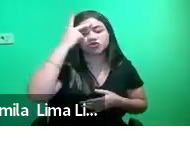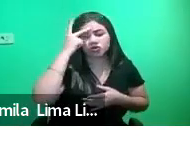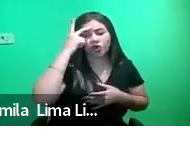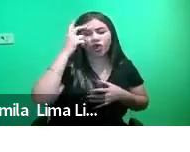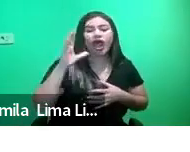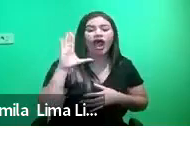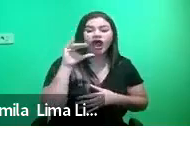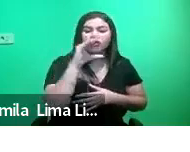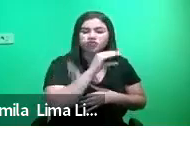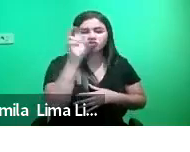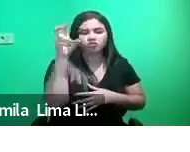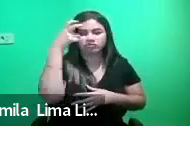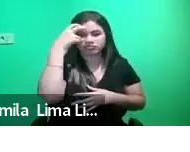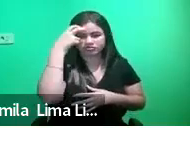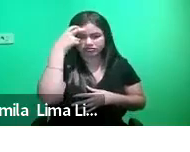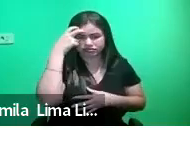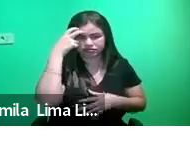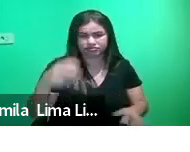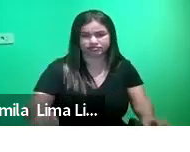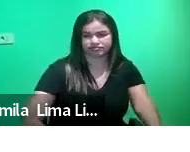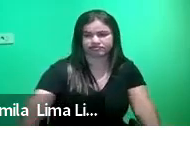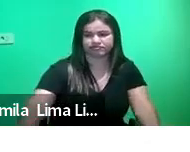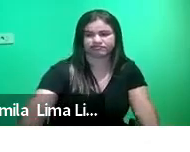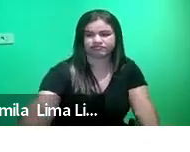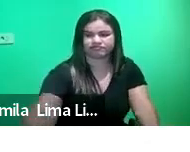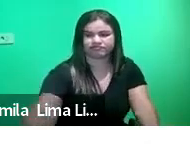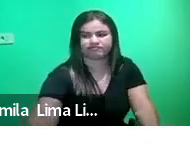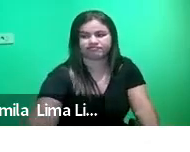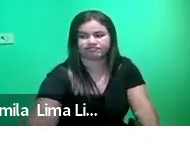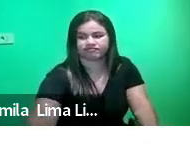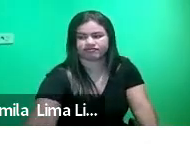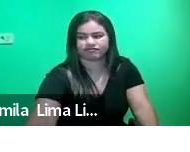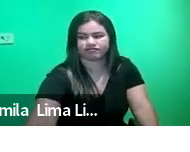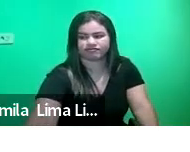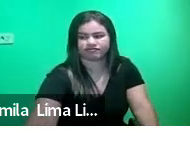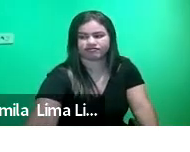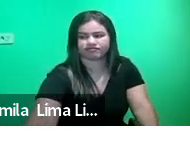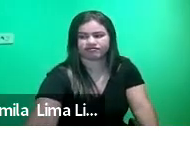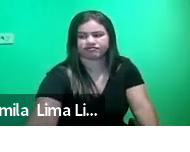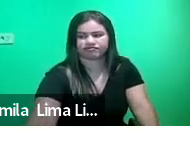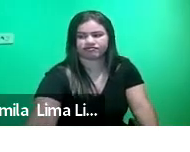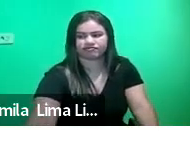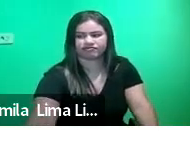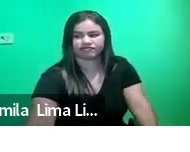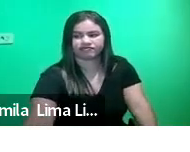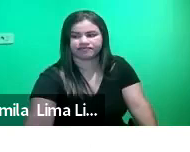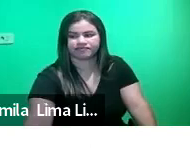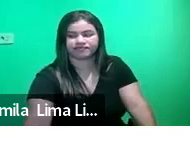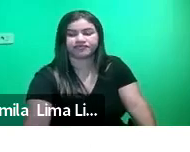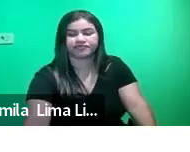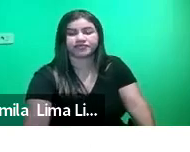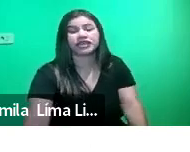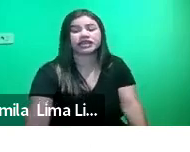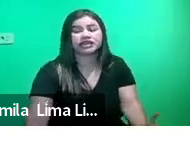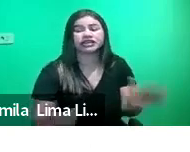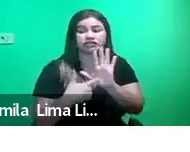of the argument This is taken from chat Chapter 12